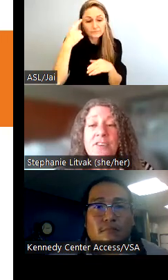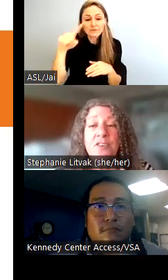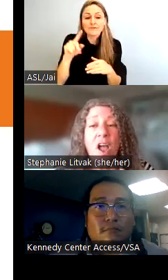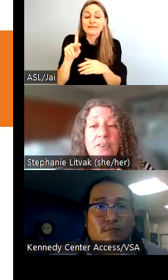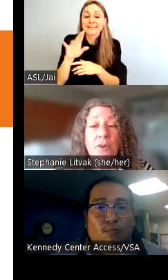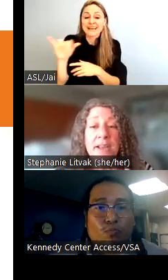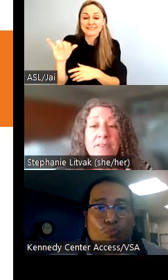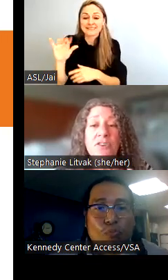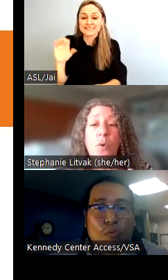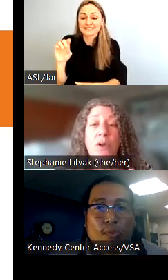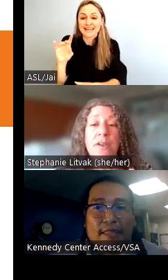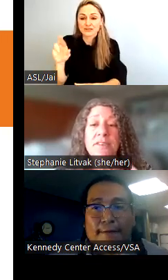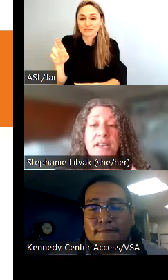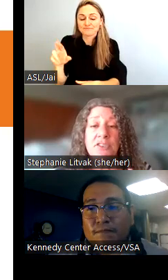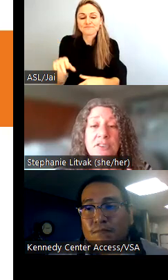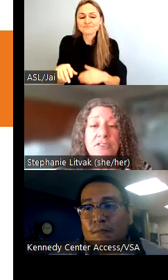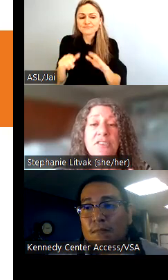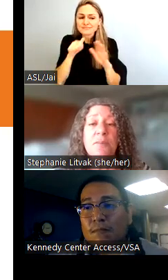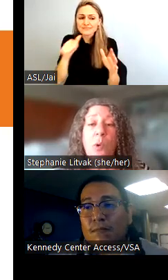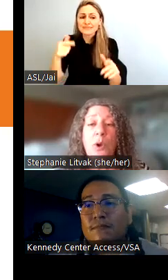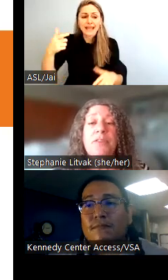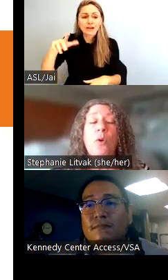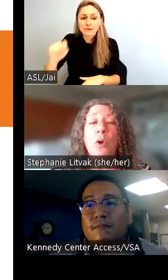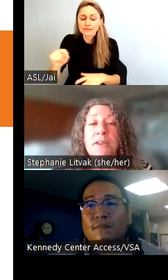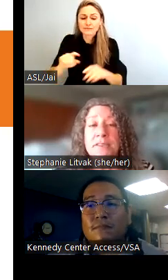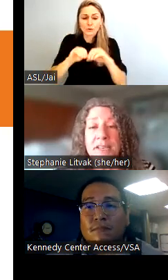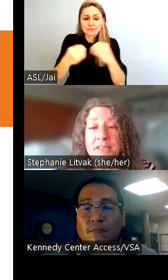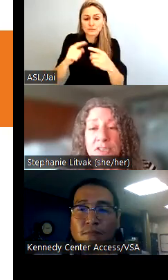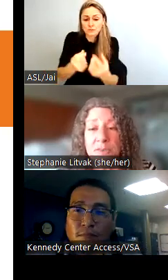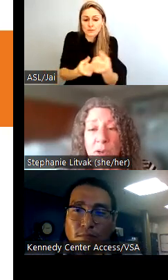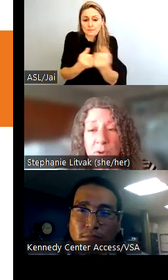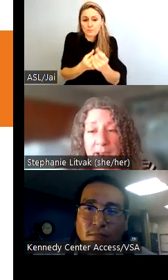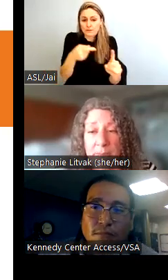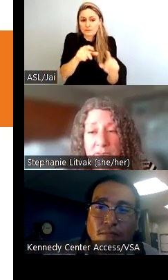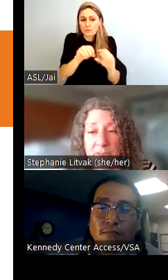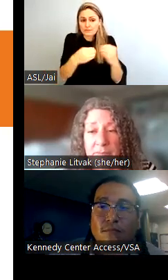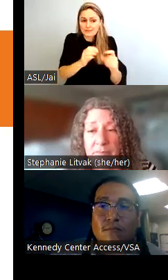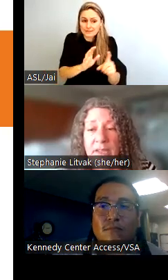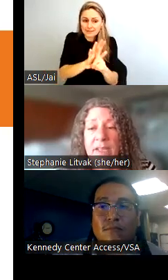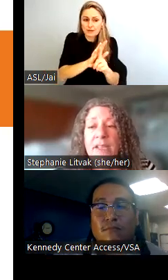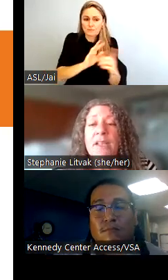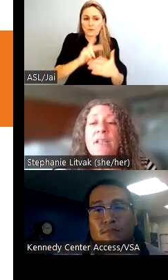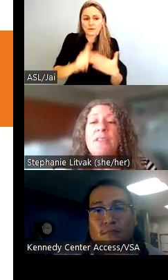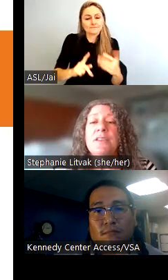These are not grants to organizations to support the organization's programs.